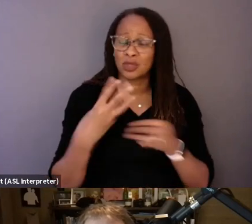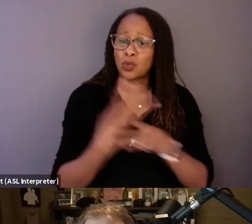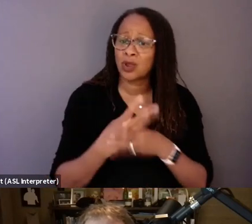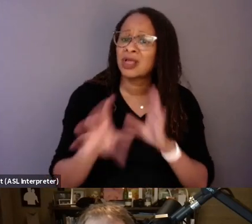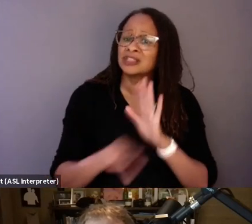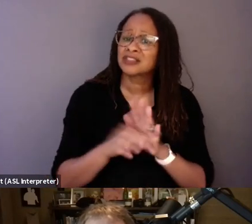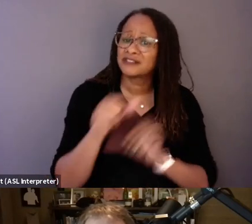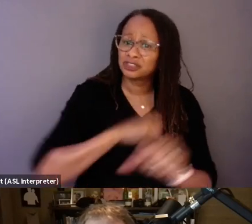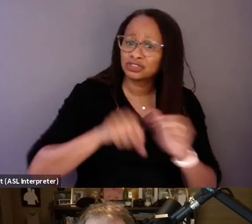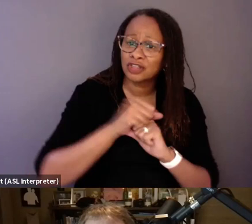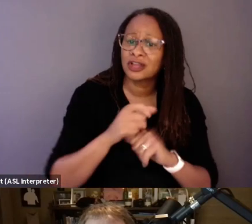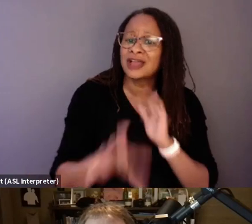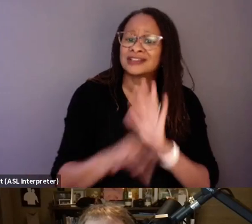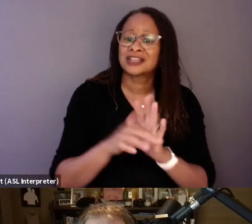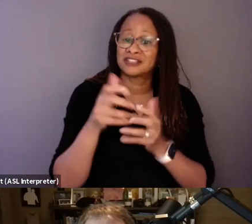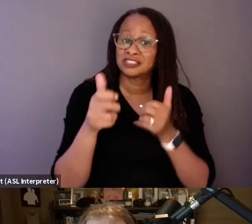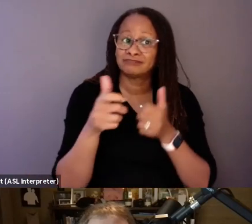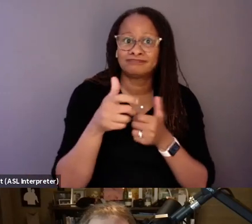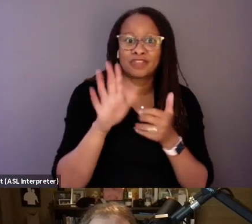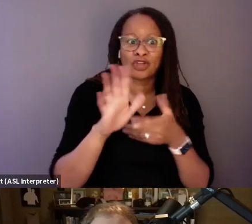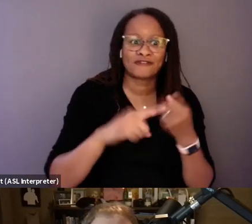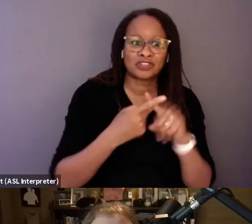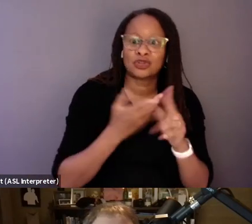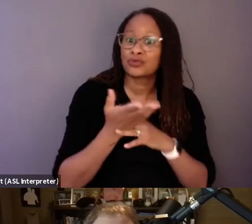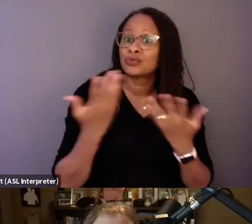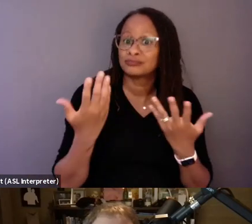and discovering themselves through their friendship, right? It is and it's so wonderful